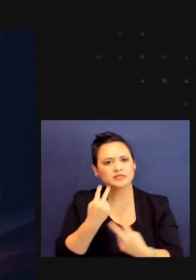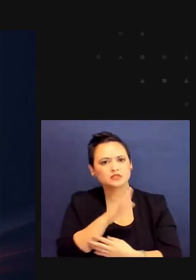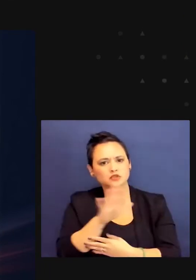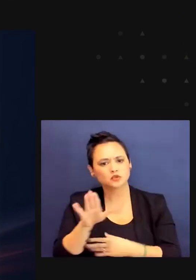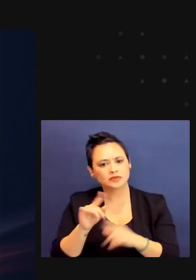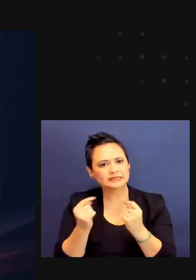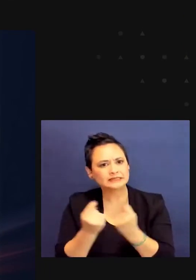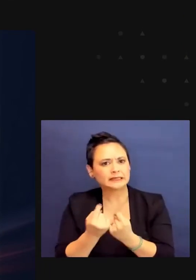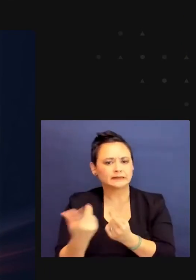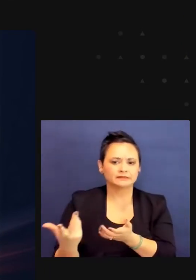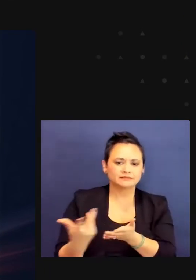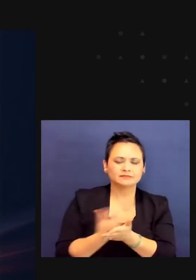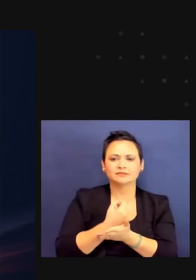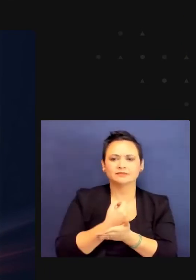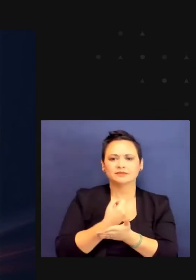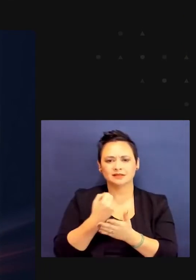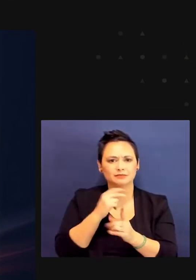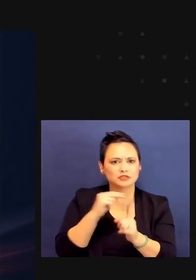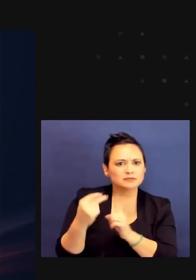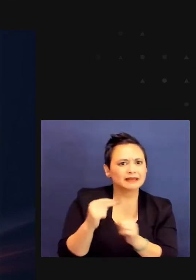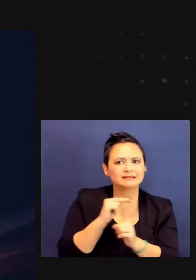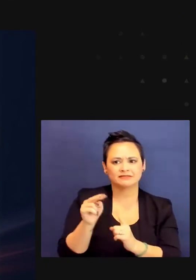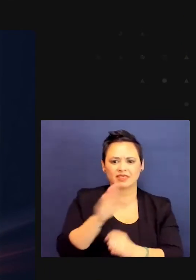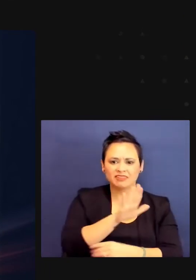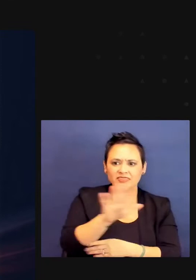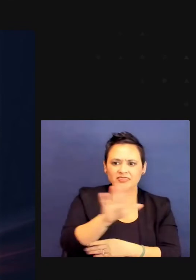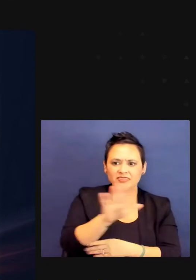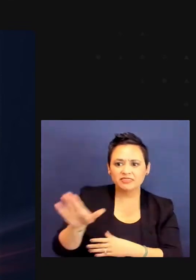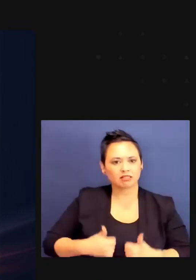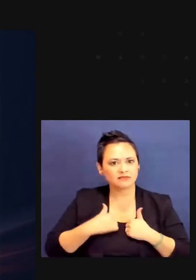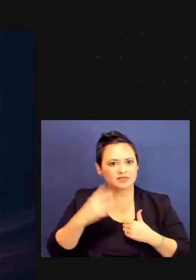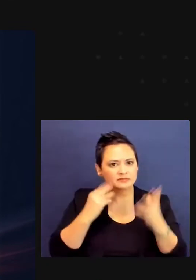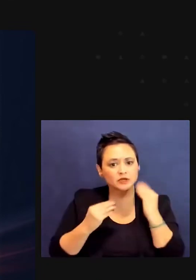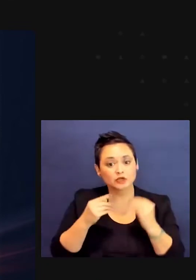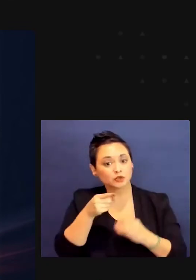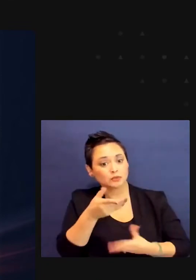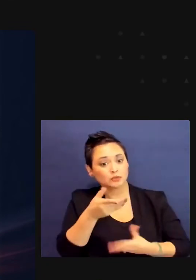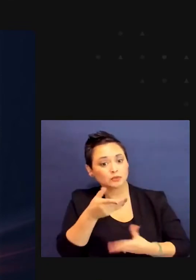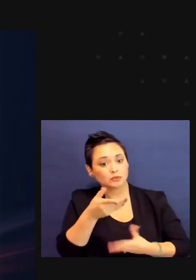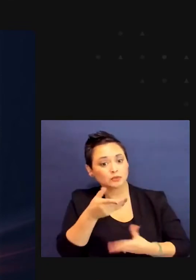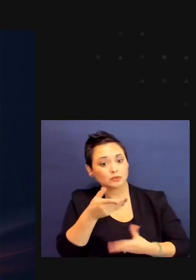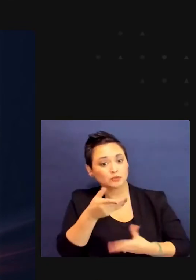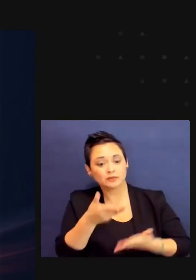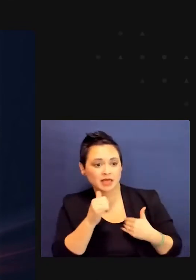that you don't have from others that are not like you. Then talk with your team, share those views,